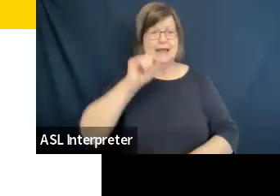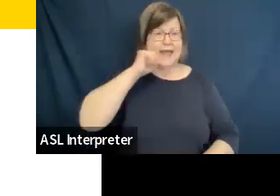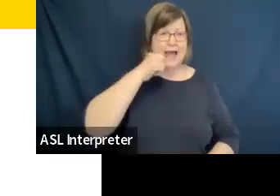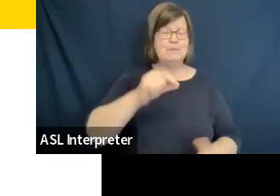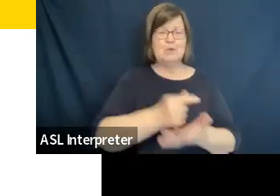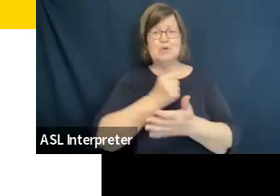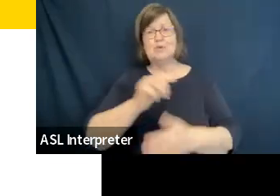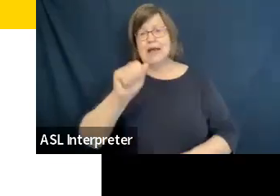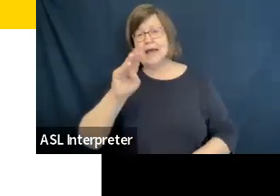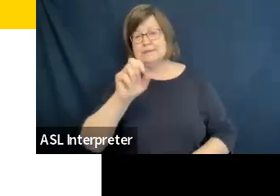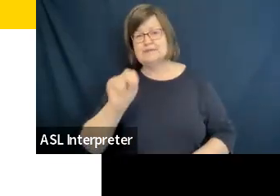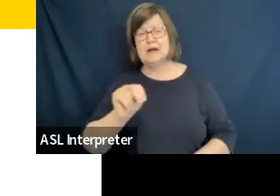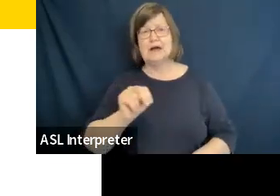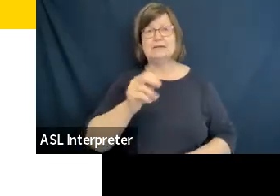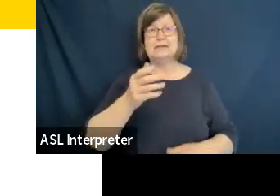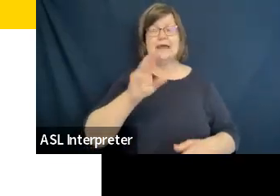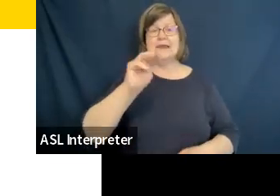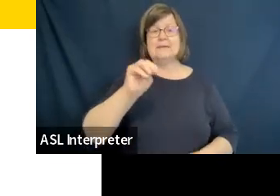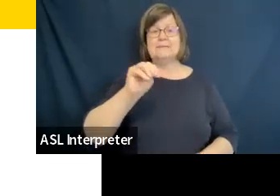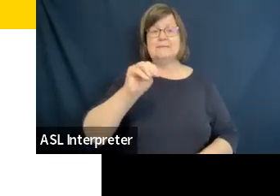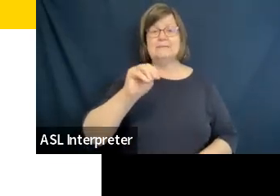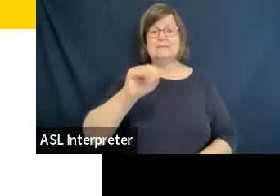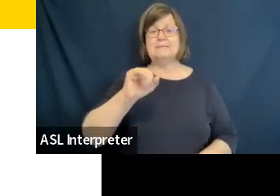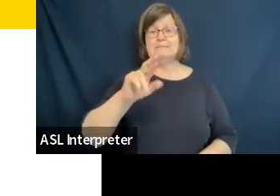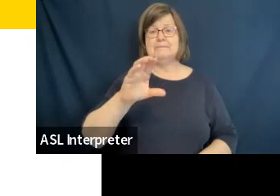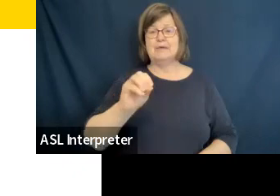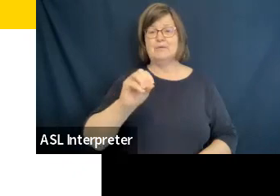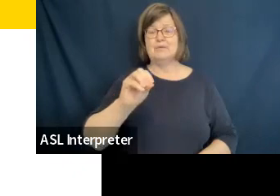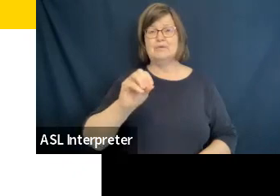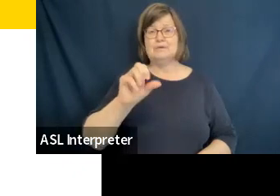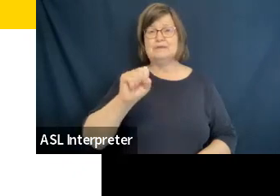Amazon and Microsoft could improve their accessibility? This might be a little out